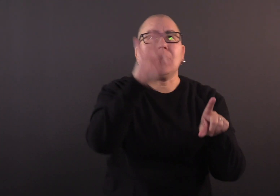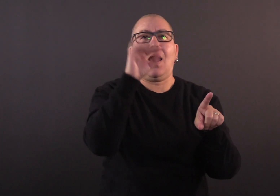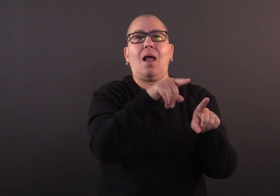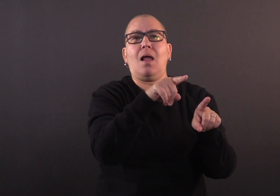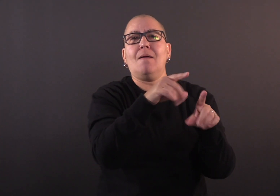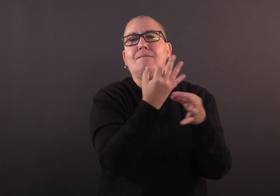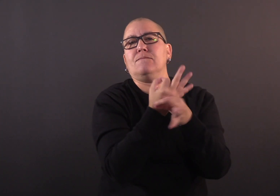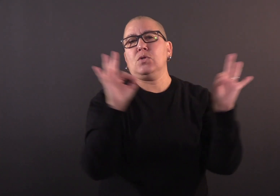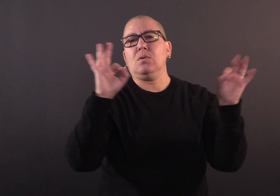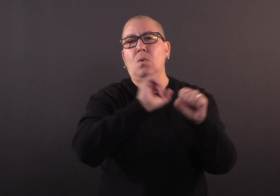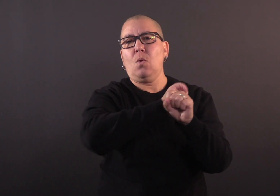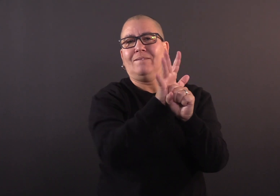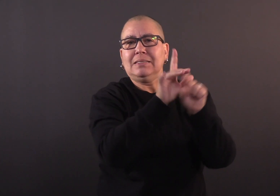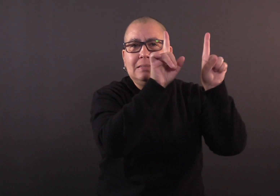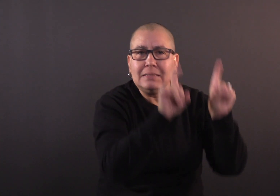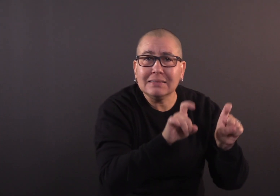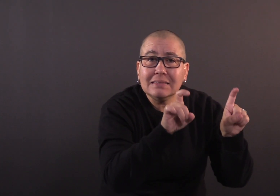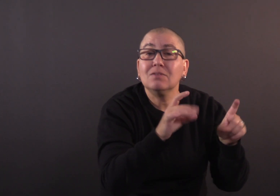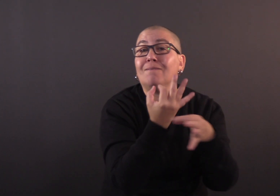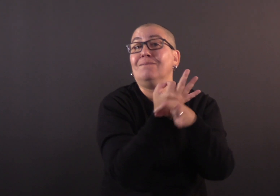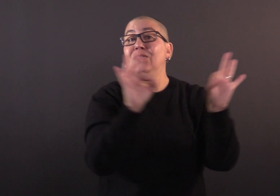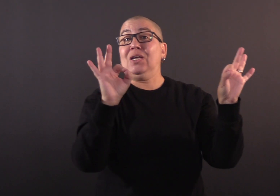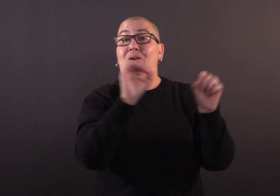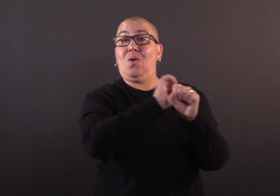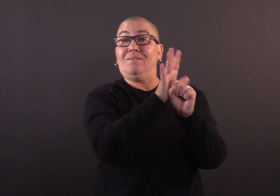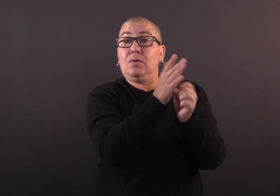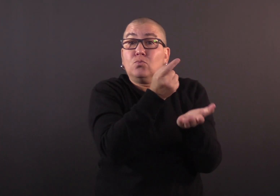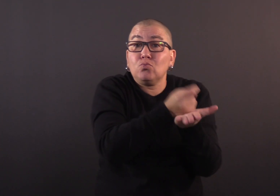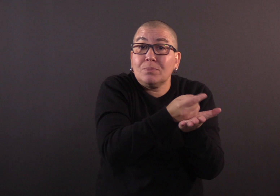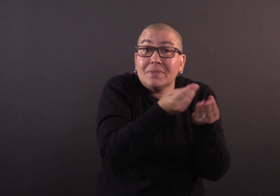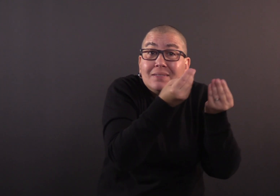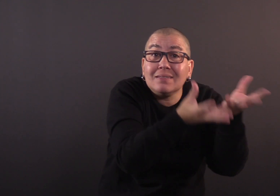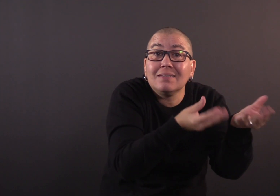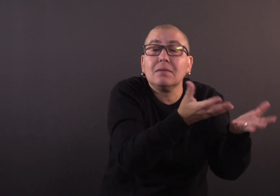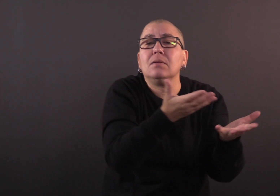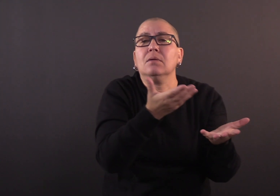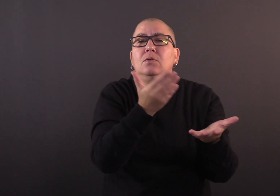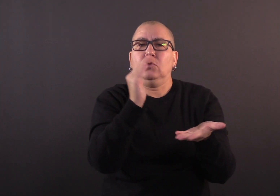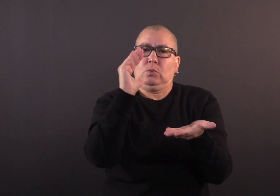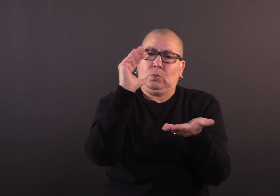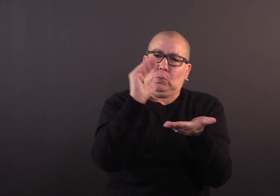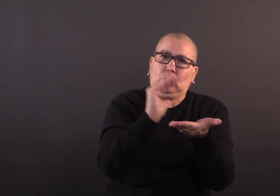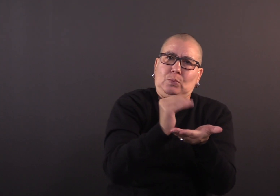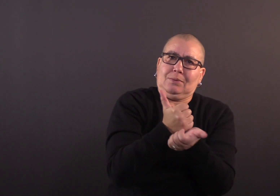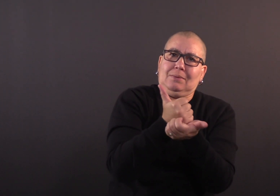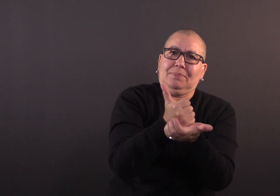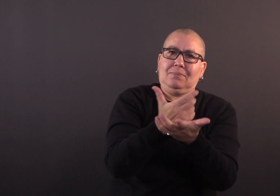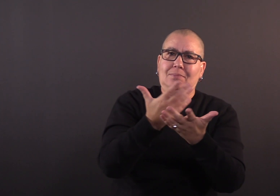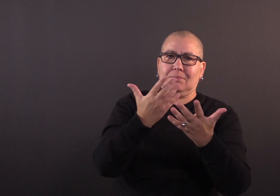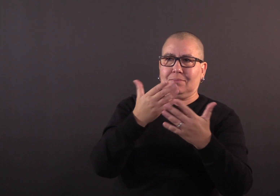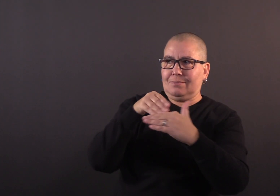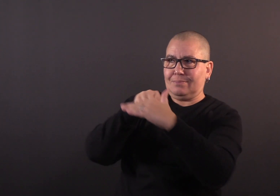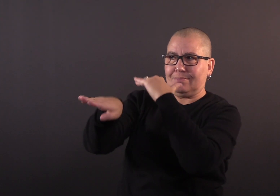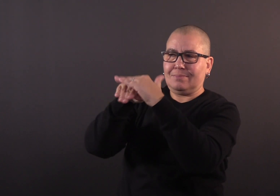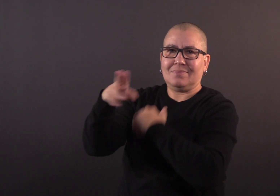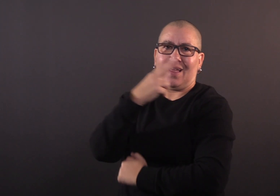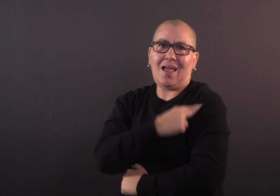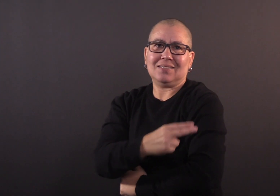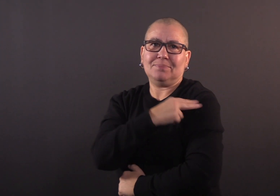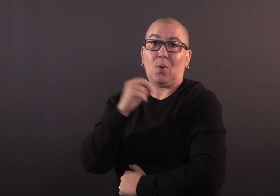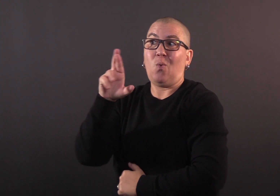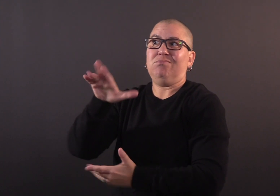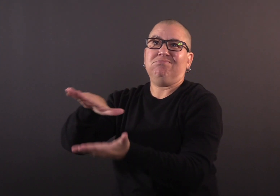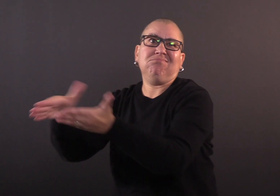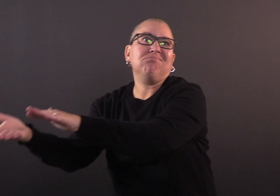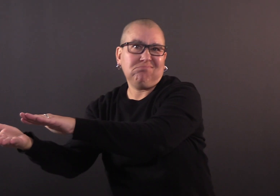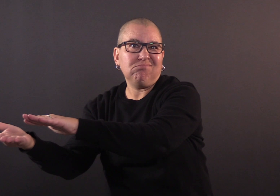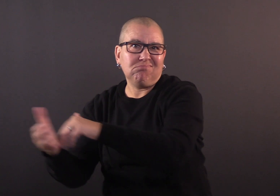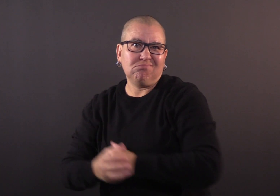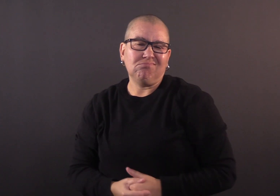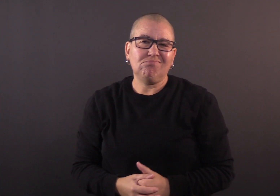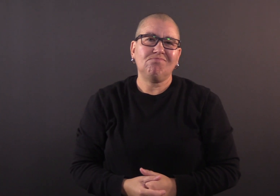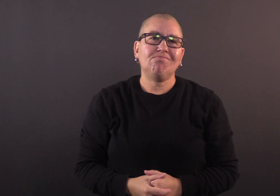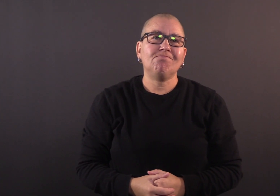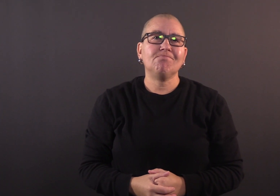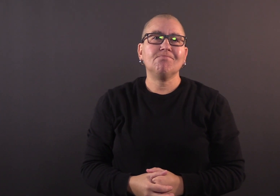testing and free COVID-19 treatment that can reduce the risk of hospitalization and death.